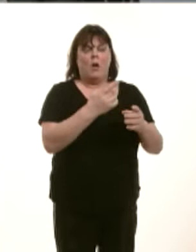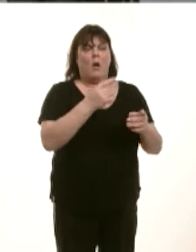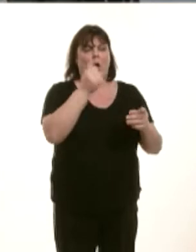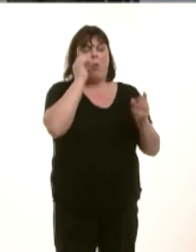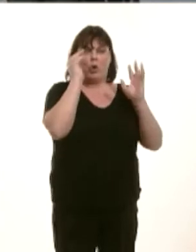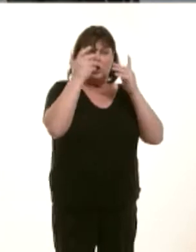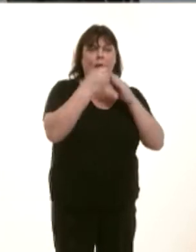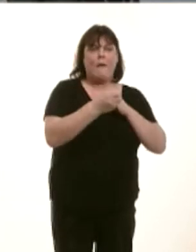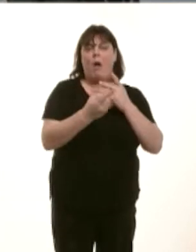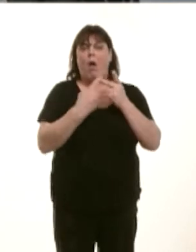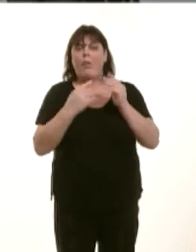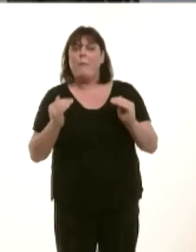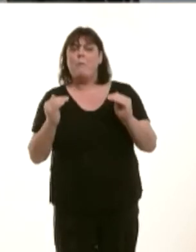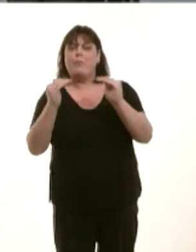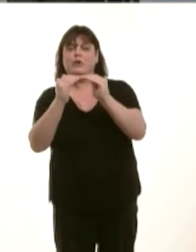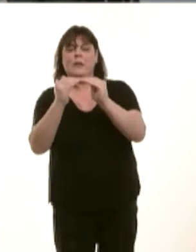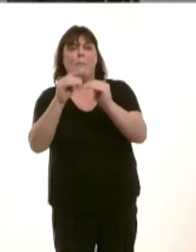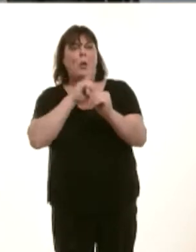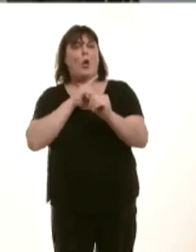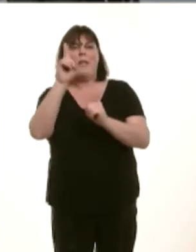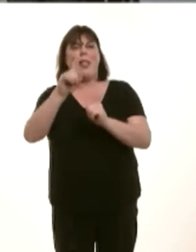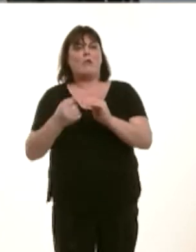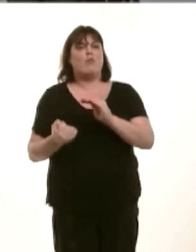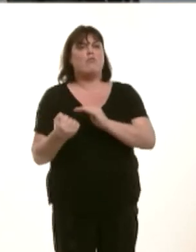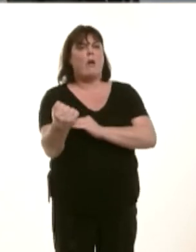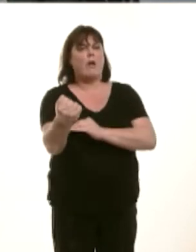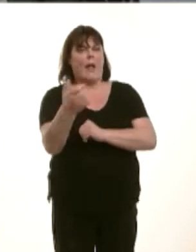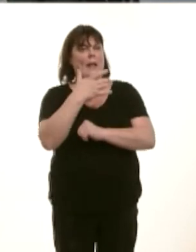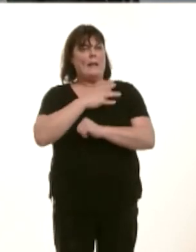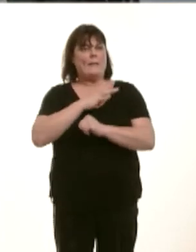that will need work, and what we do not want to see is work taking too long, for there